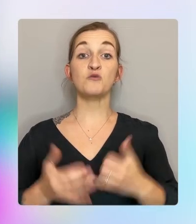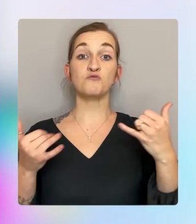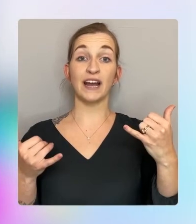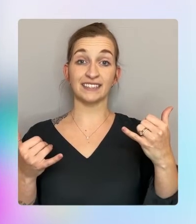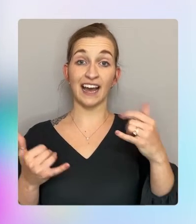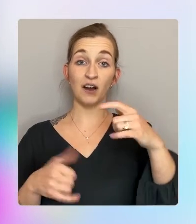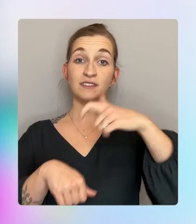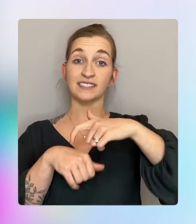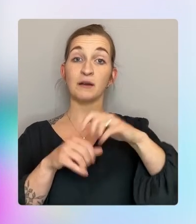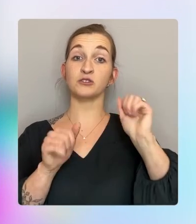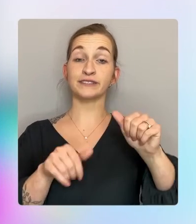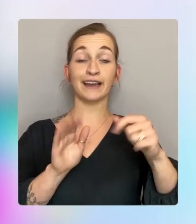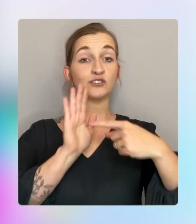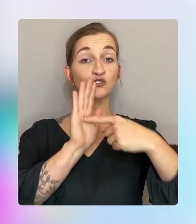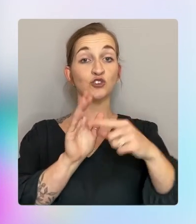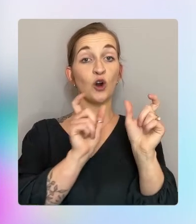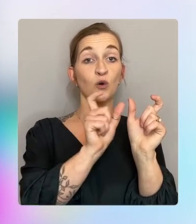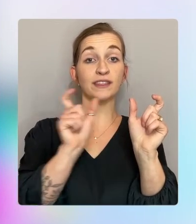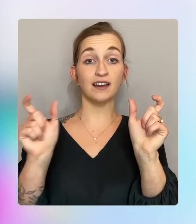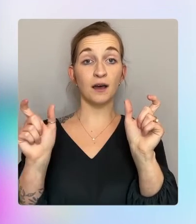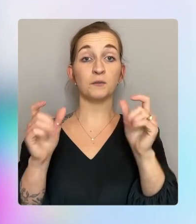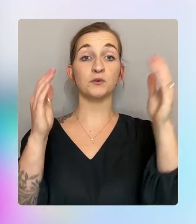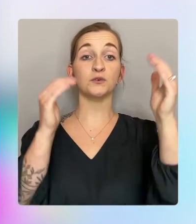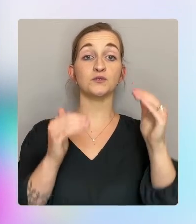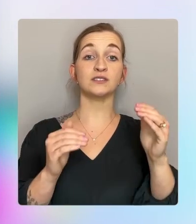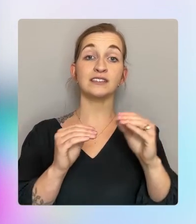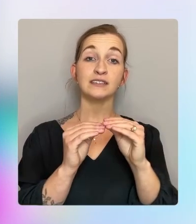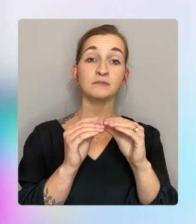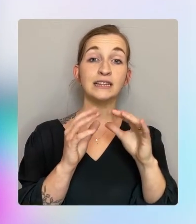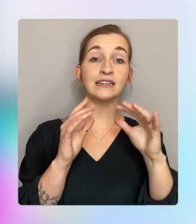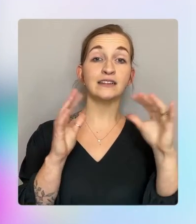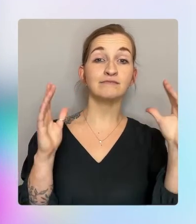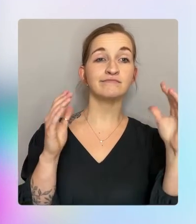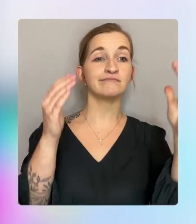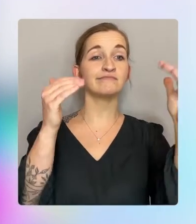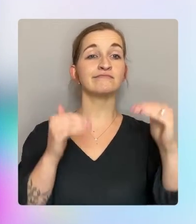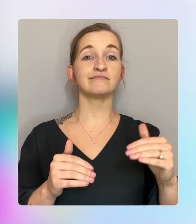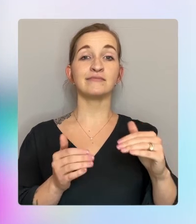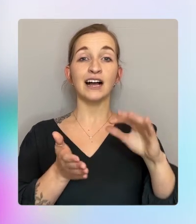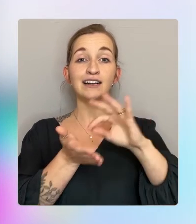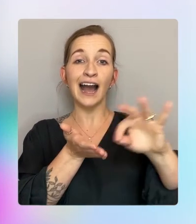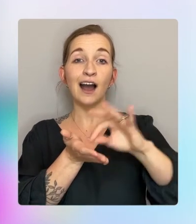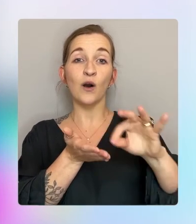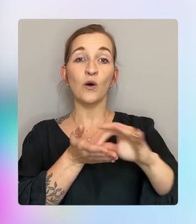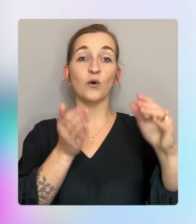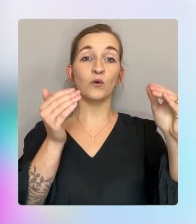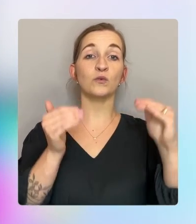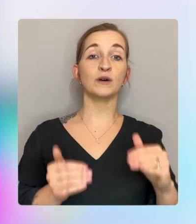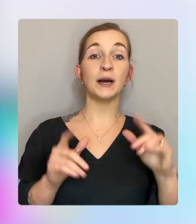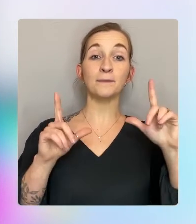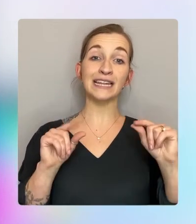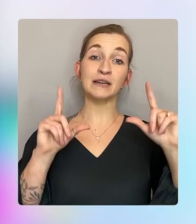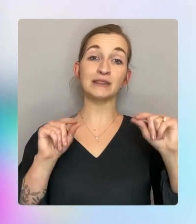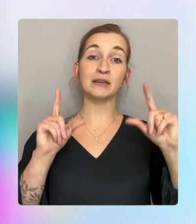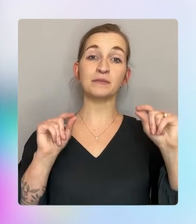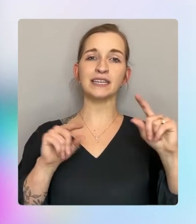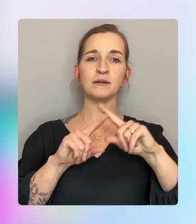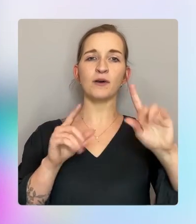our timer is able to show digits, to blink when needed, to explode, and to count. However, those things are not connected.